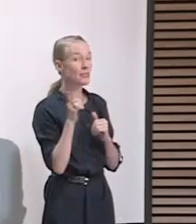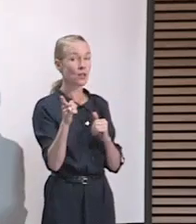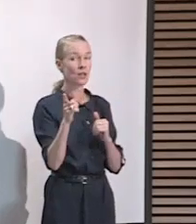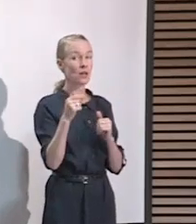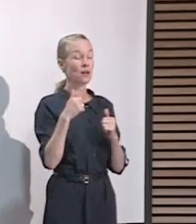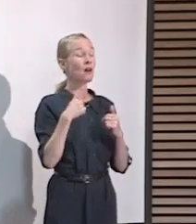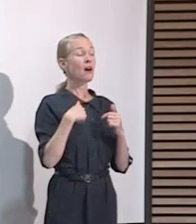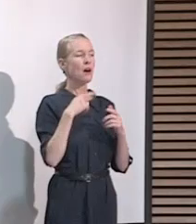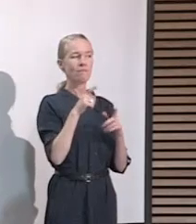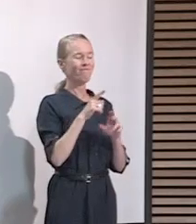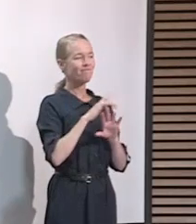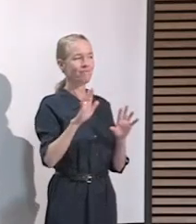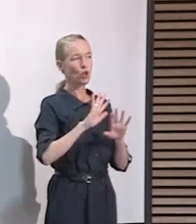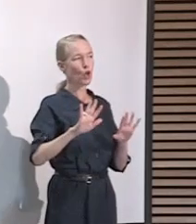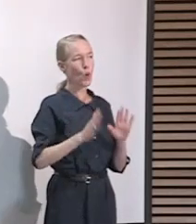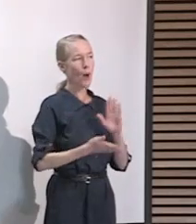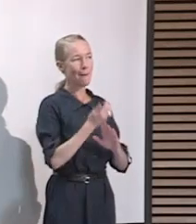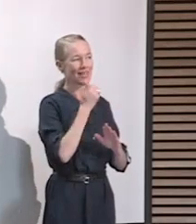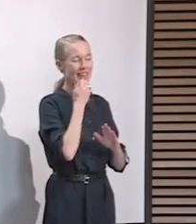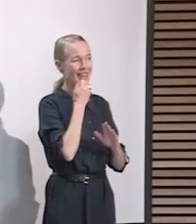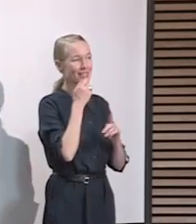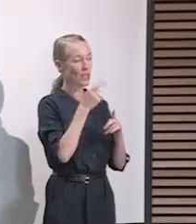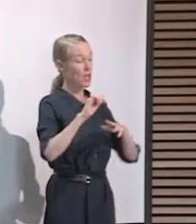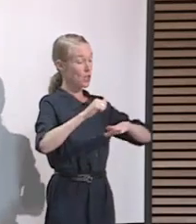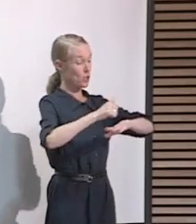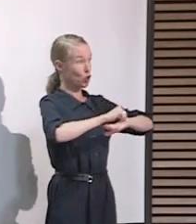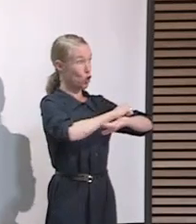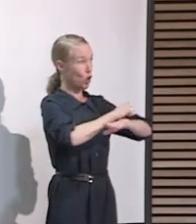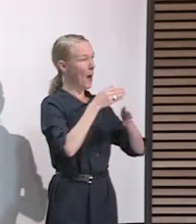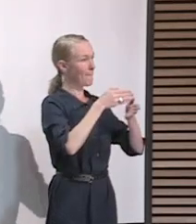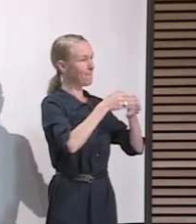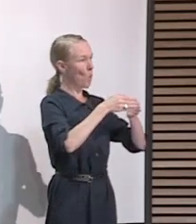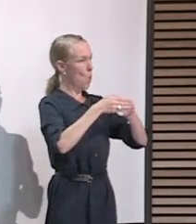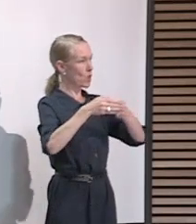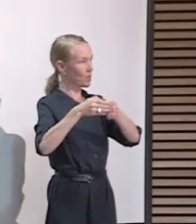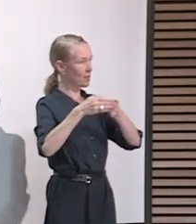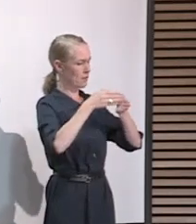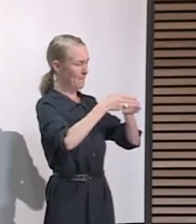testing? I don't have an update on that, sorry. That was one of